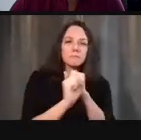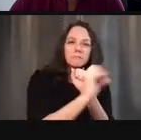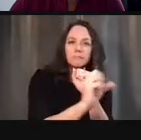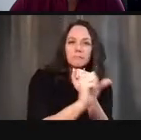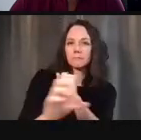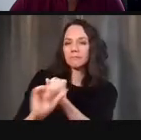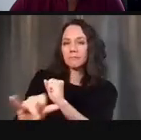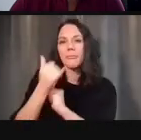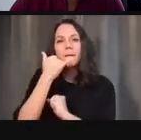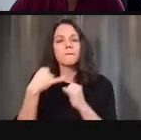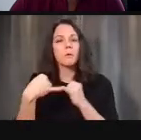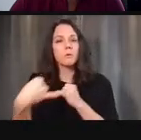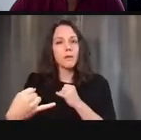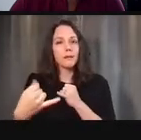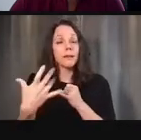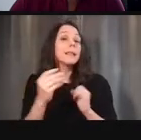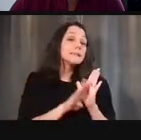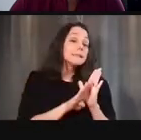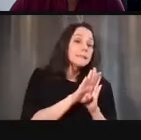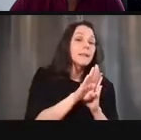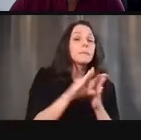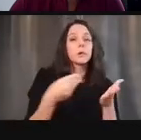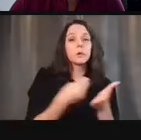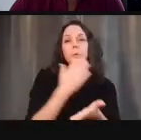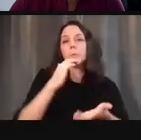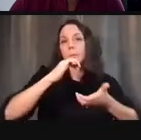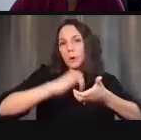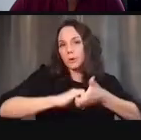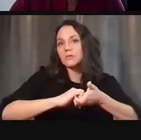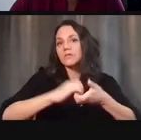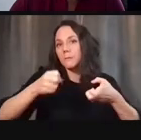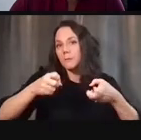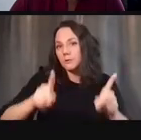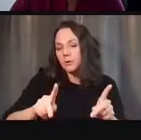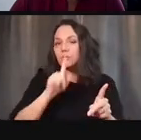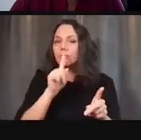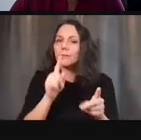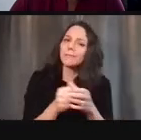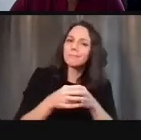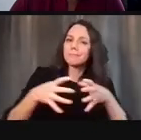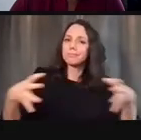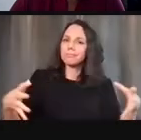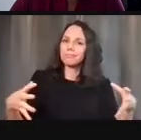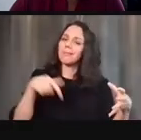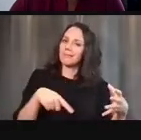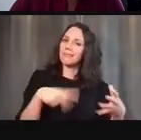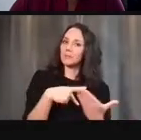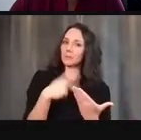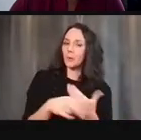partnership opportunities to enhance it and to grow it. And super excited that Tripito was willing